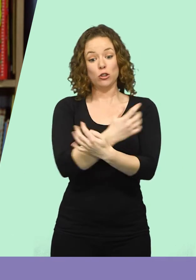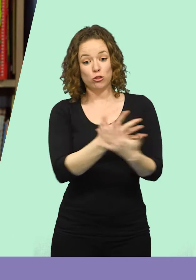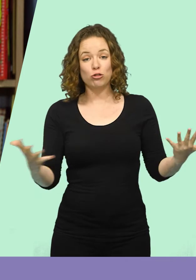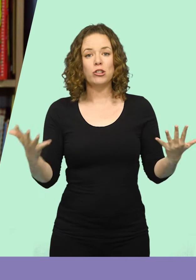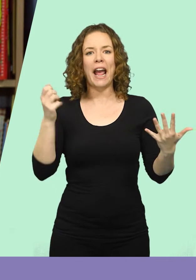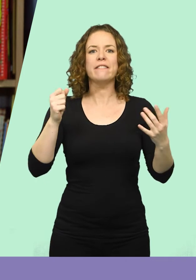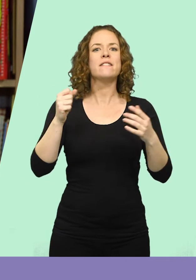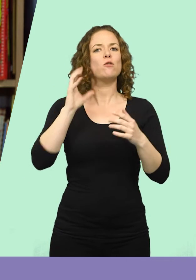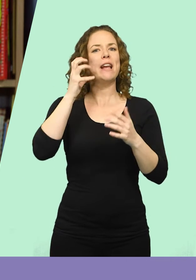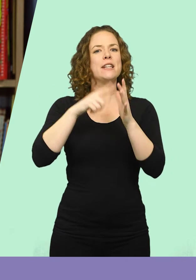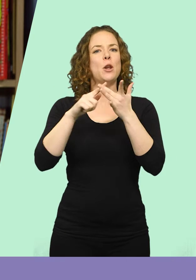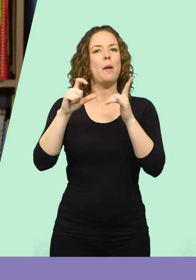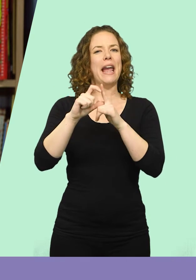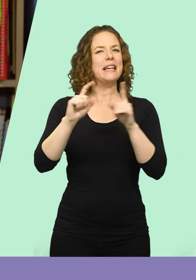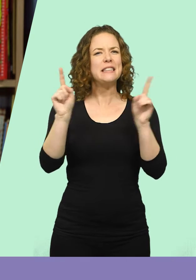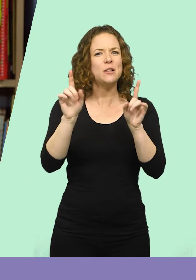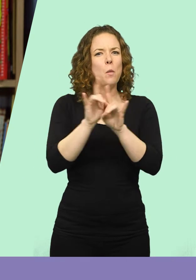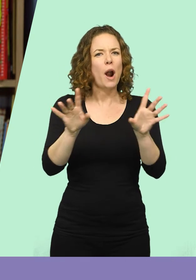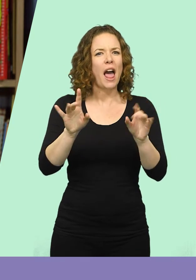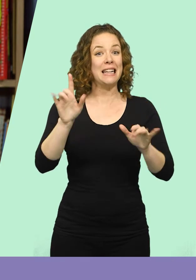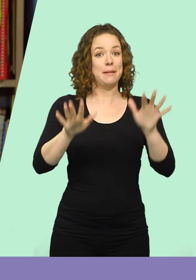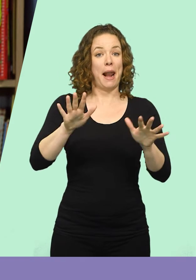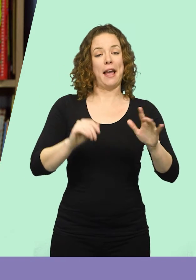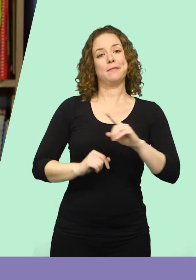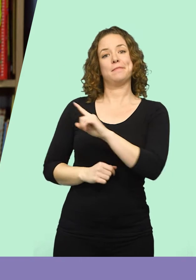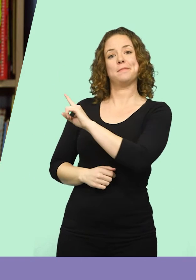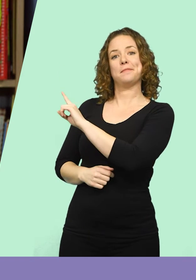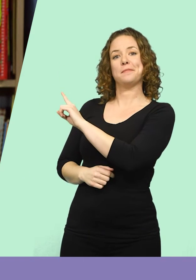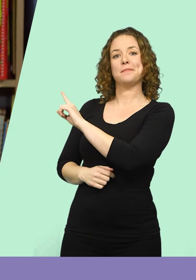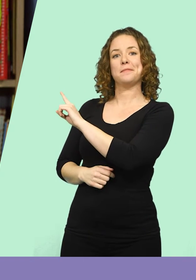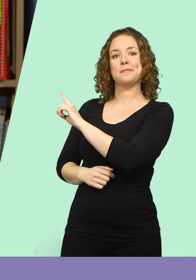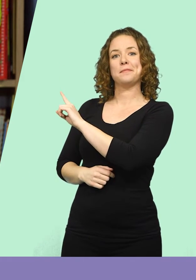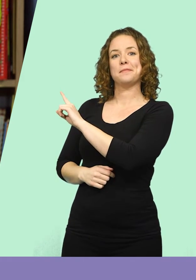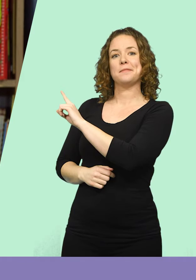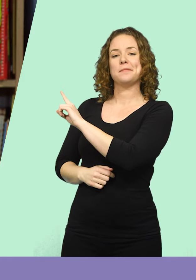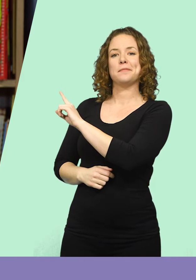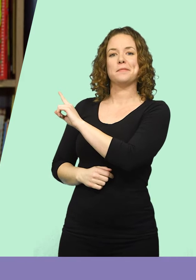all the children wear a radio aid which is like this one I'm wearing.